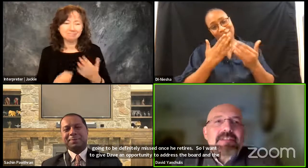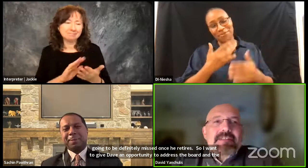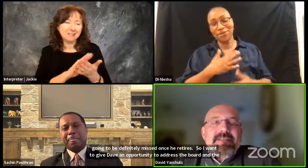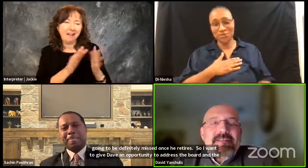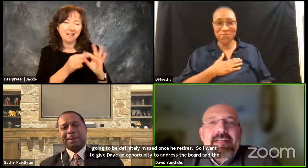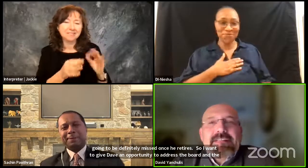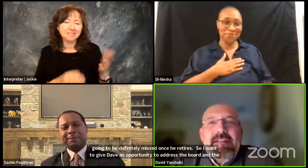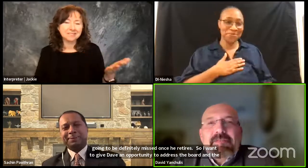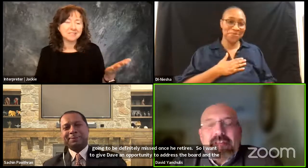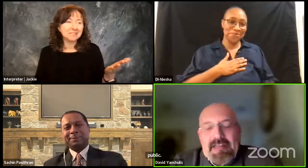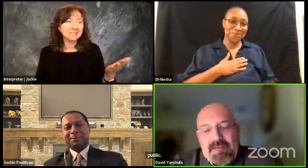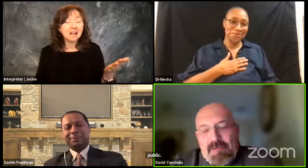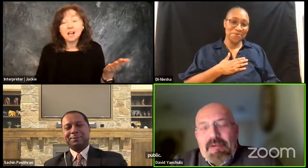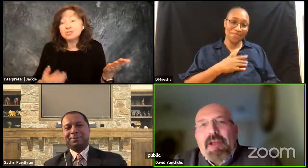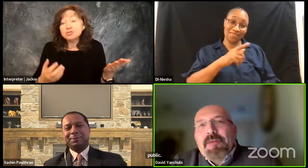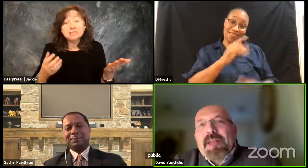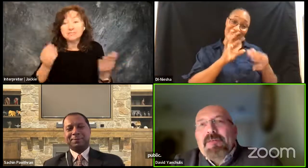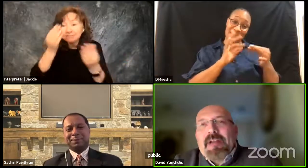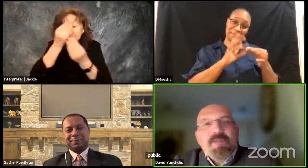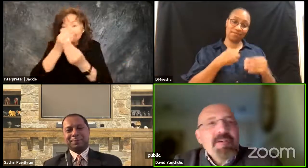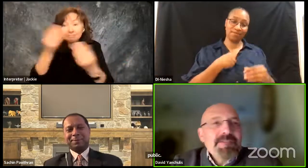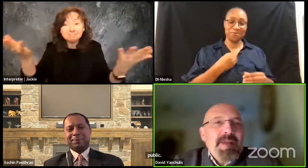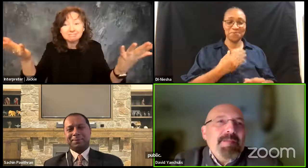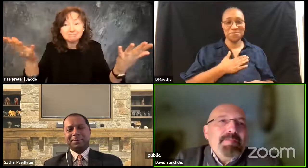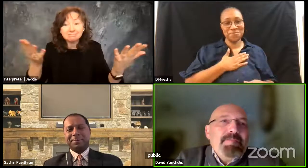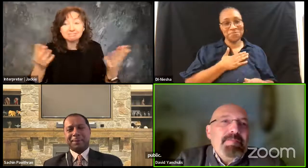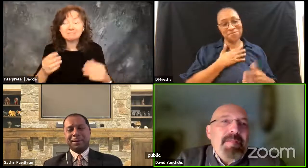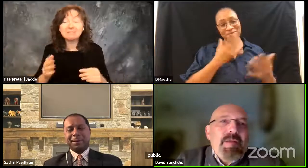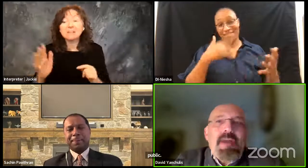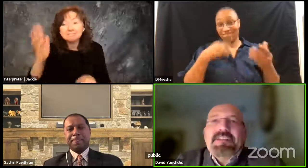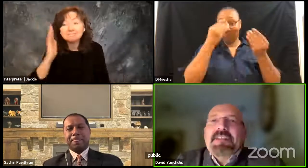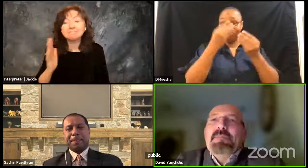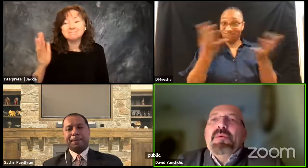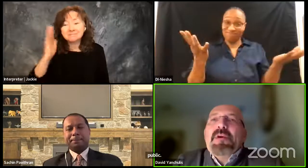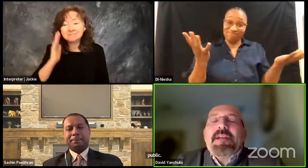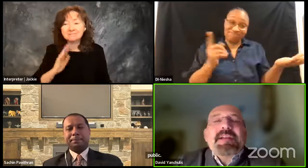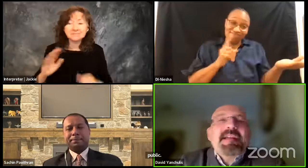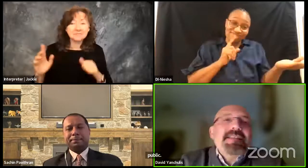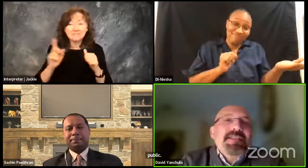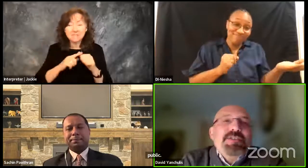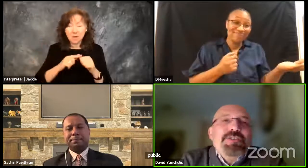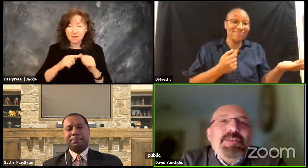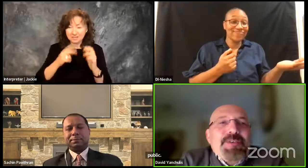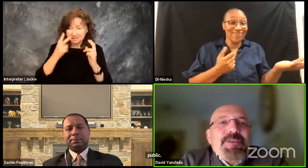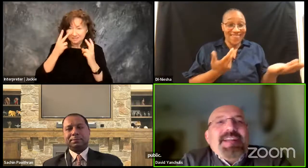just like to let everyone know that when I first made my way to the Board, as a junior